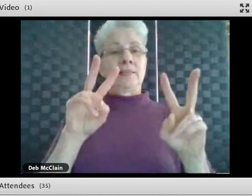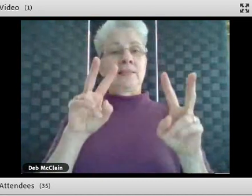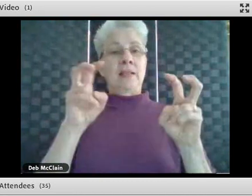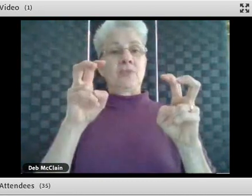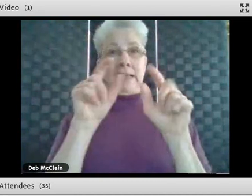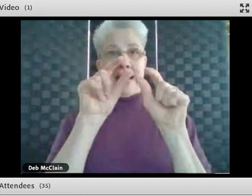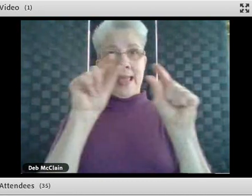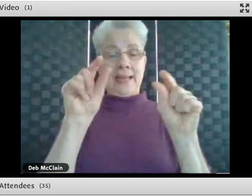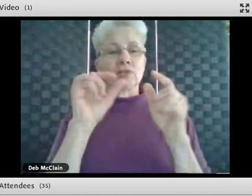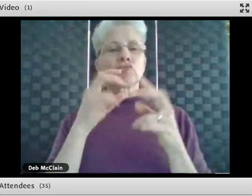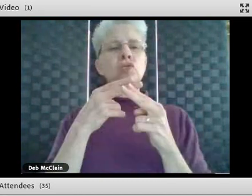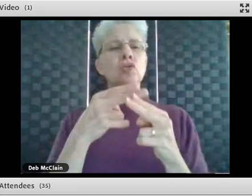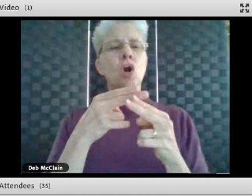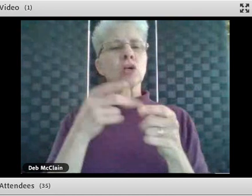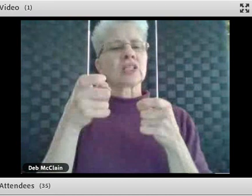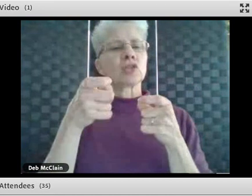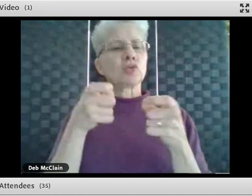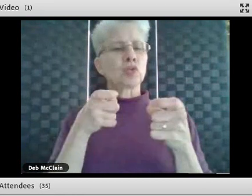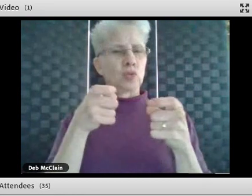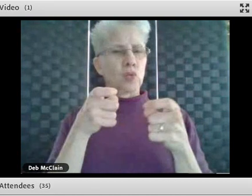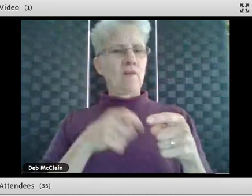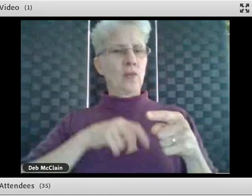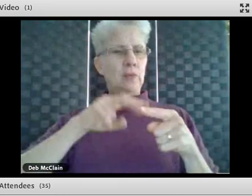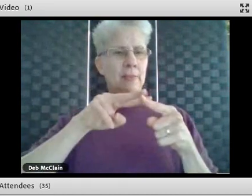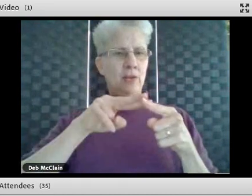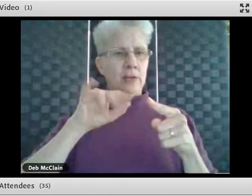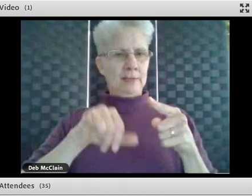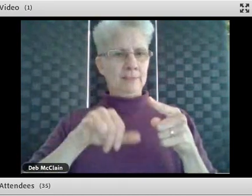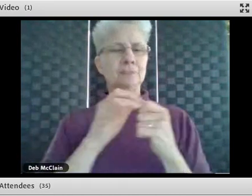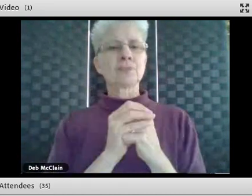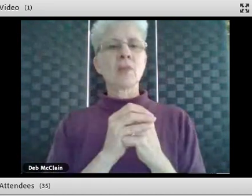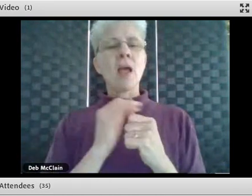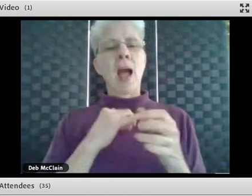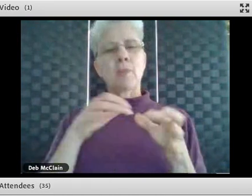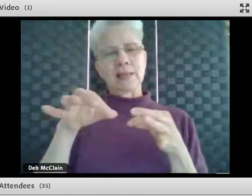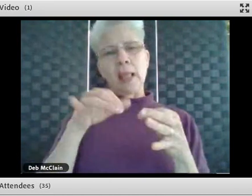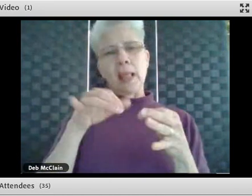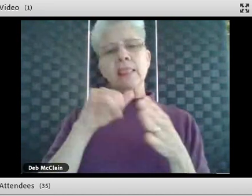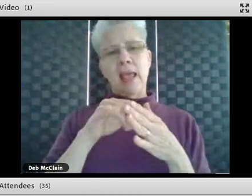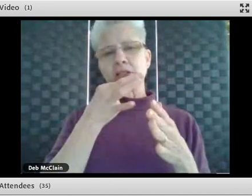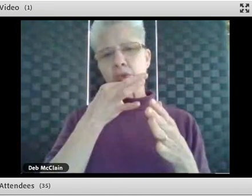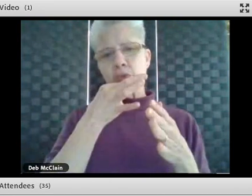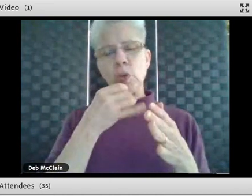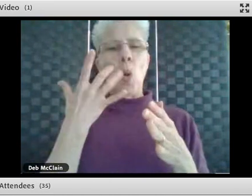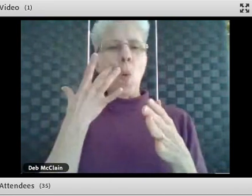is what is called a controlled vocabulary. I'll explain what that is and why it's important